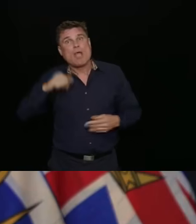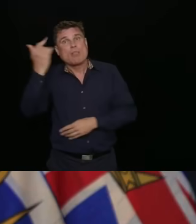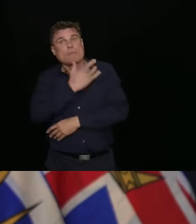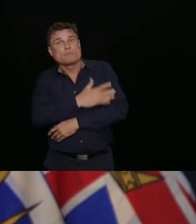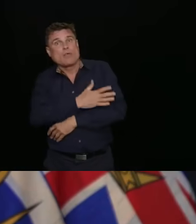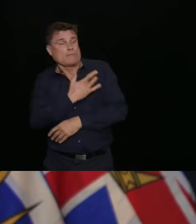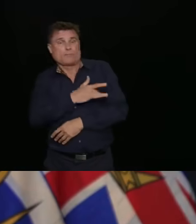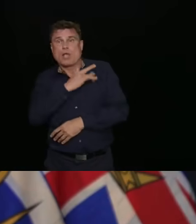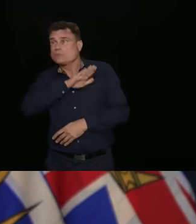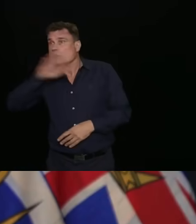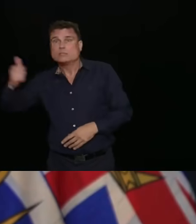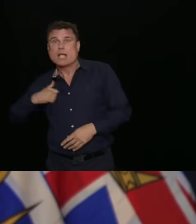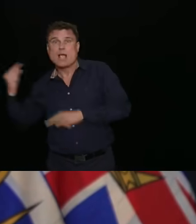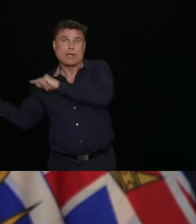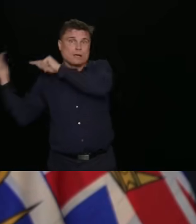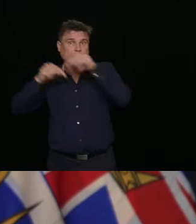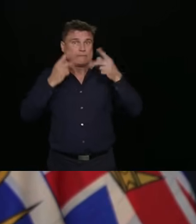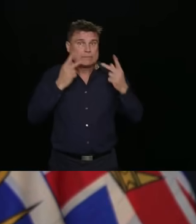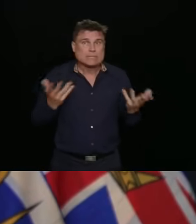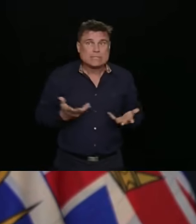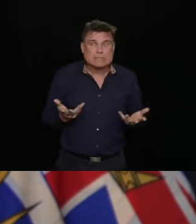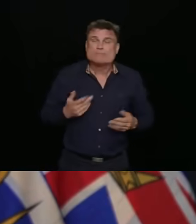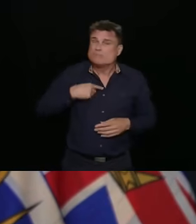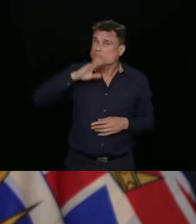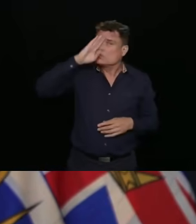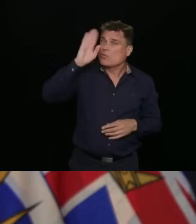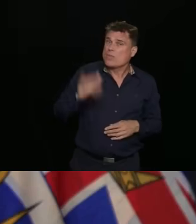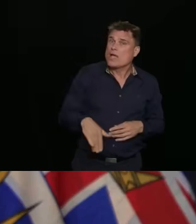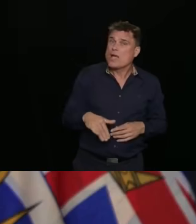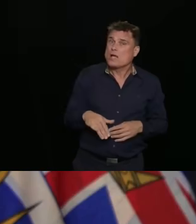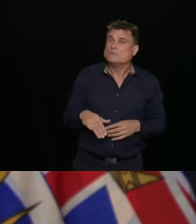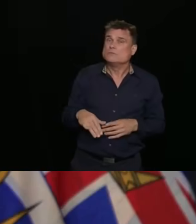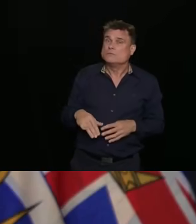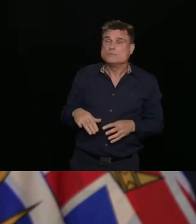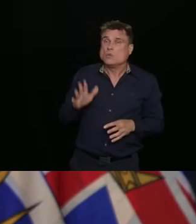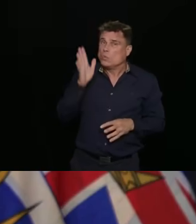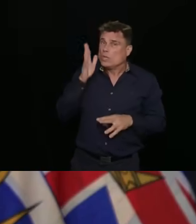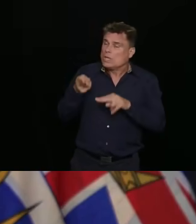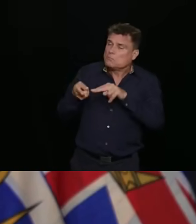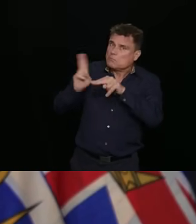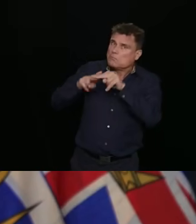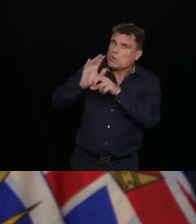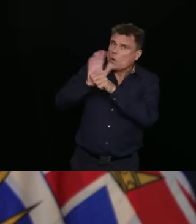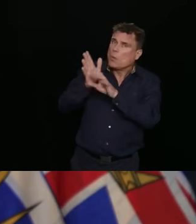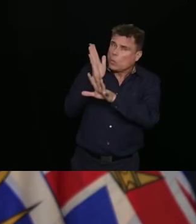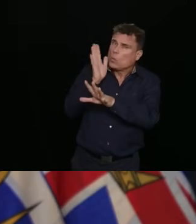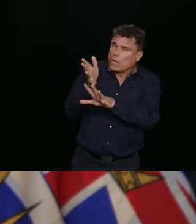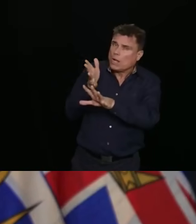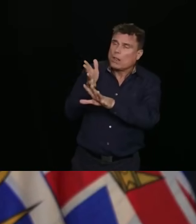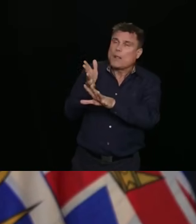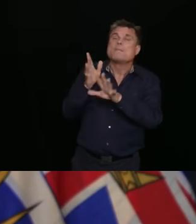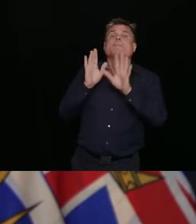can better make those plans safer, recognizing the challenges we've seen. What we want to do is look at